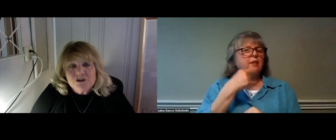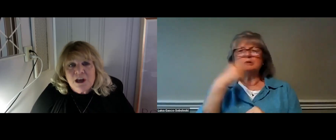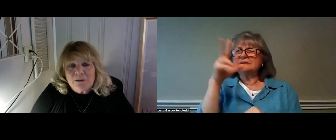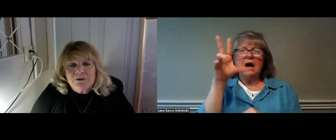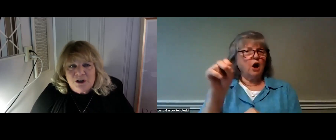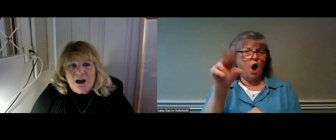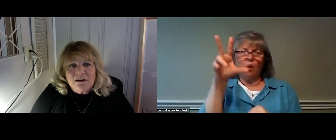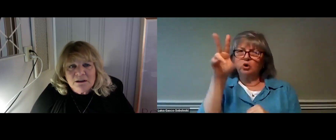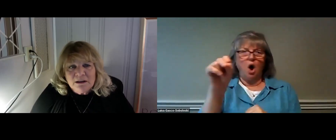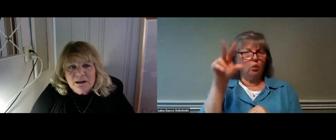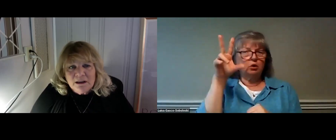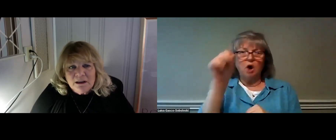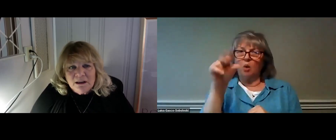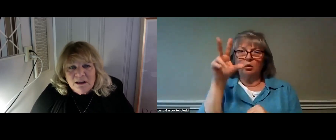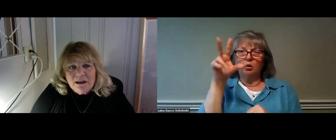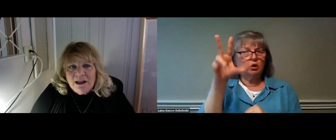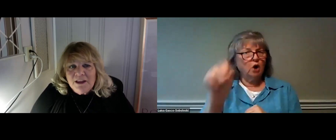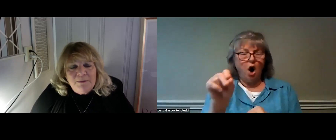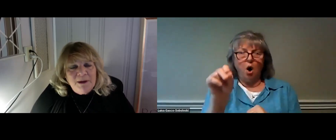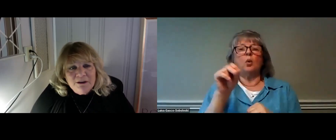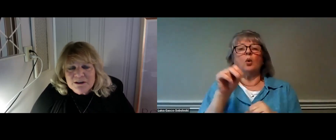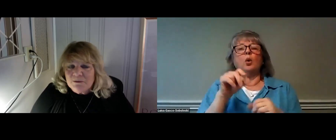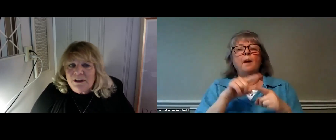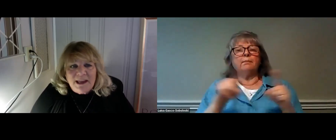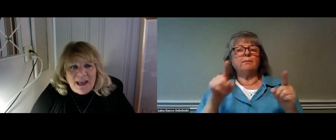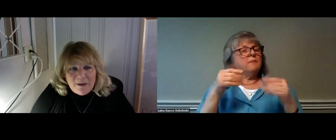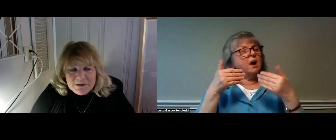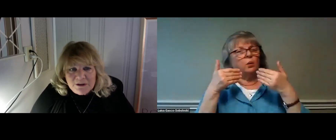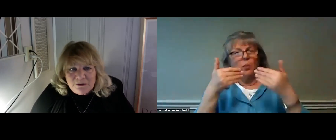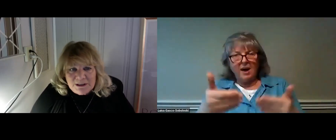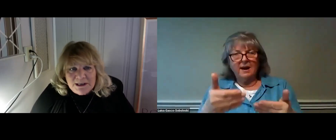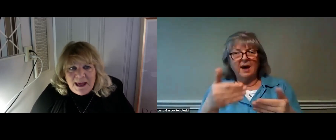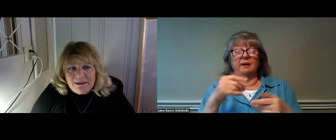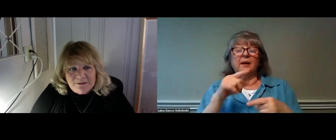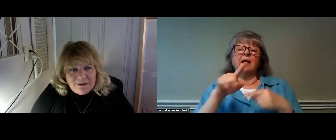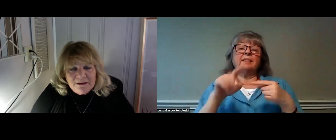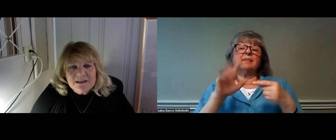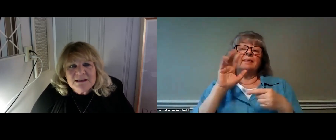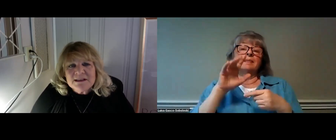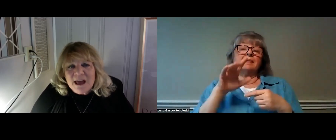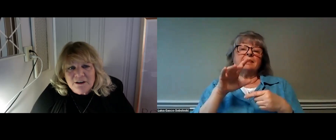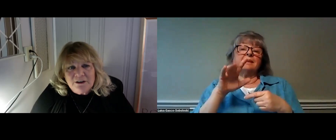child was young, and the parents were like absolutely not, this is not a good